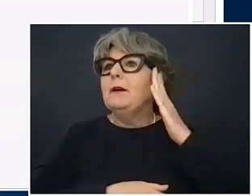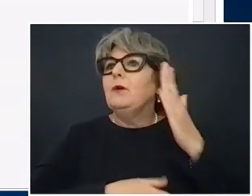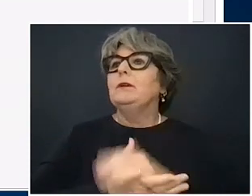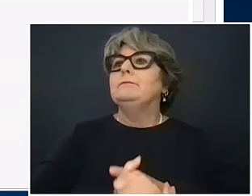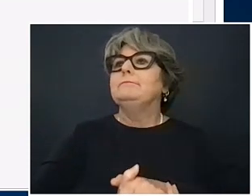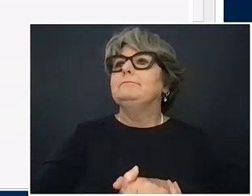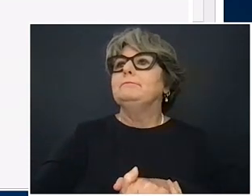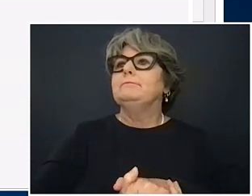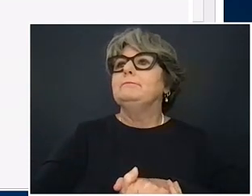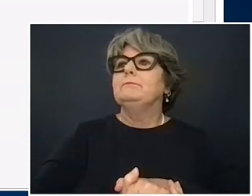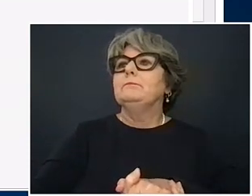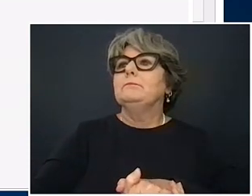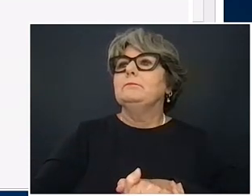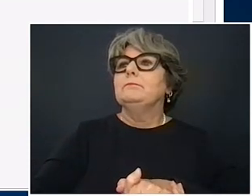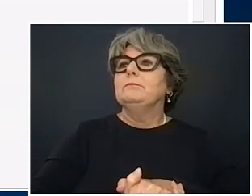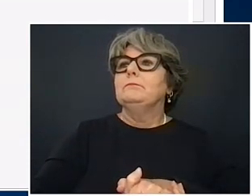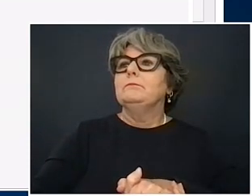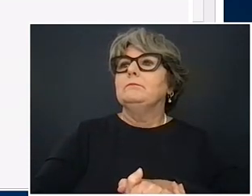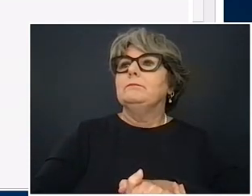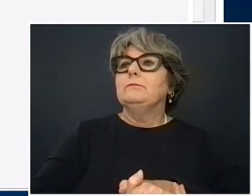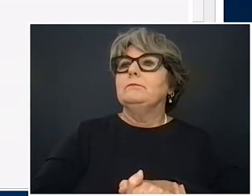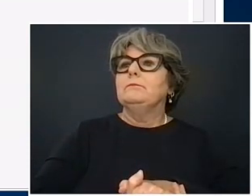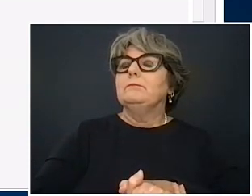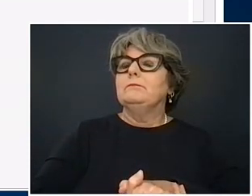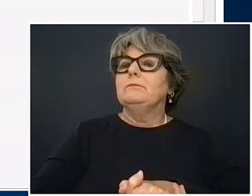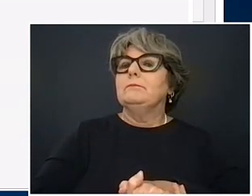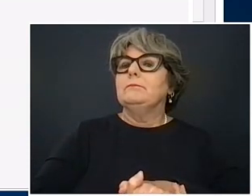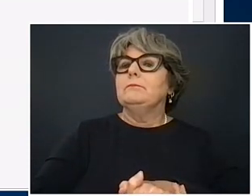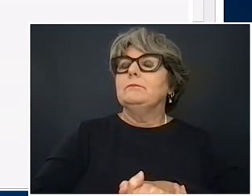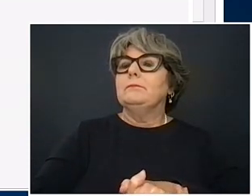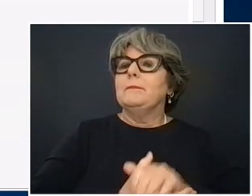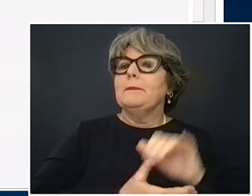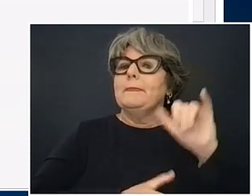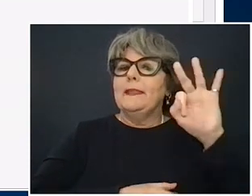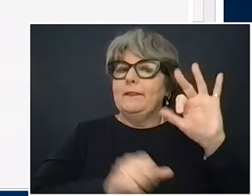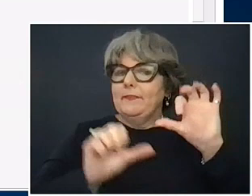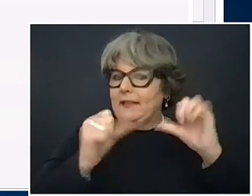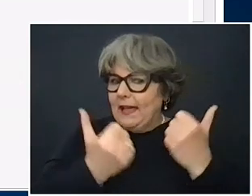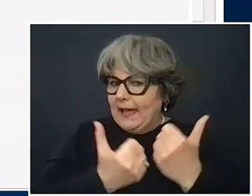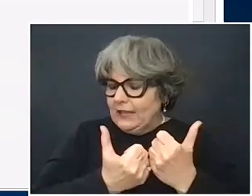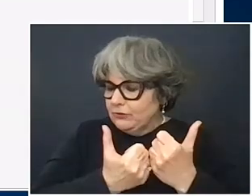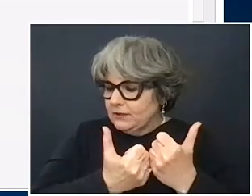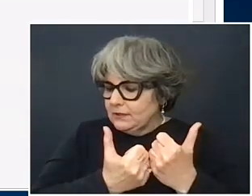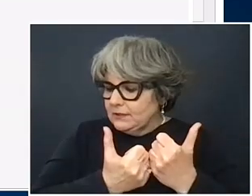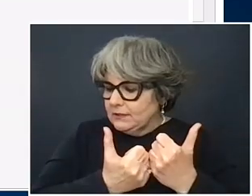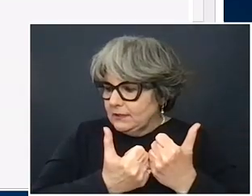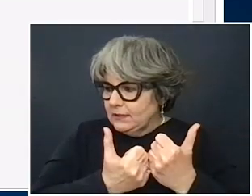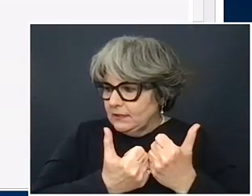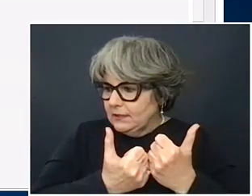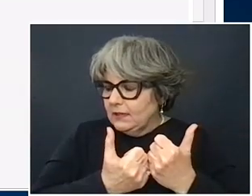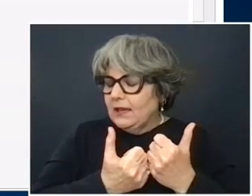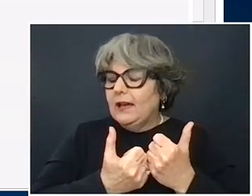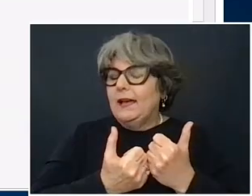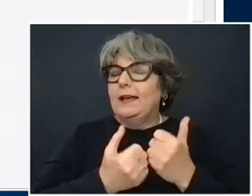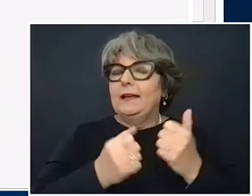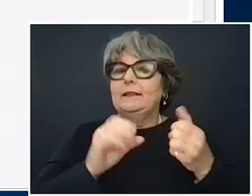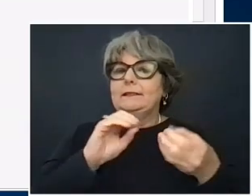submitted is determined by the Department if an agency has been the subject of a significant number, the agency of actions